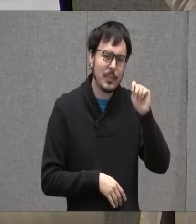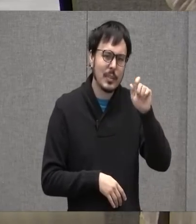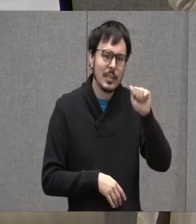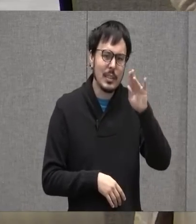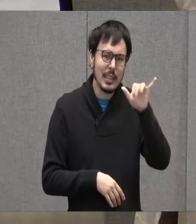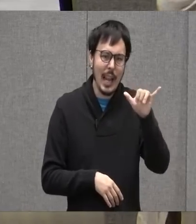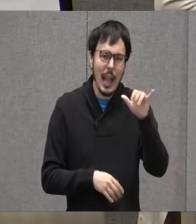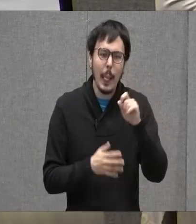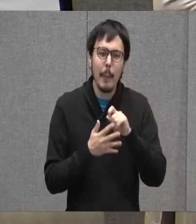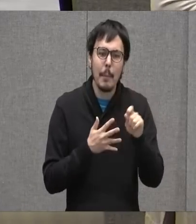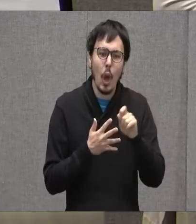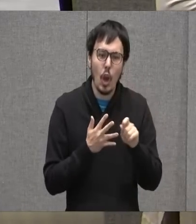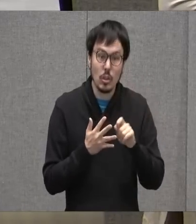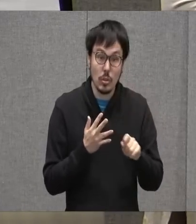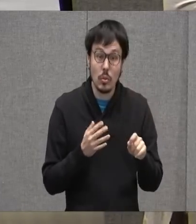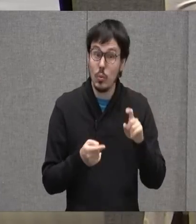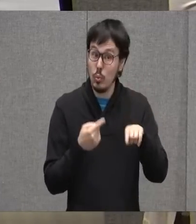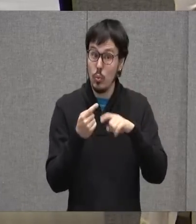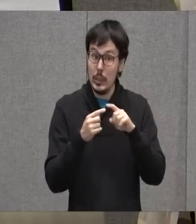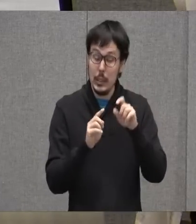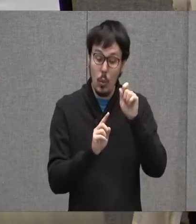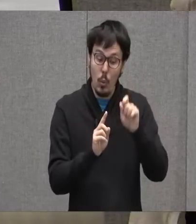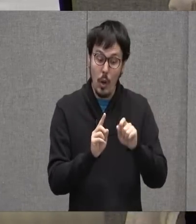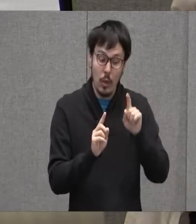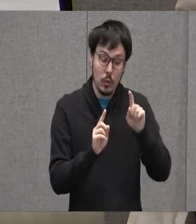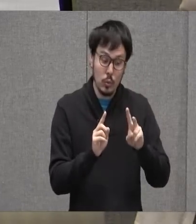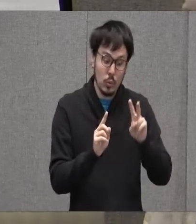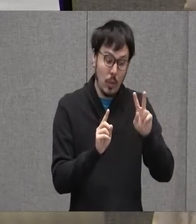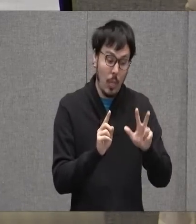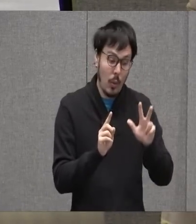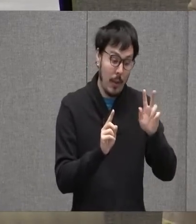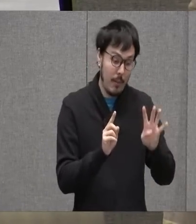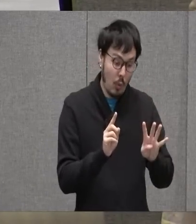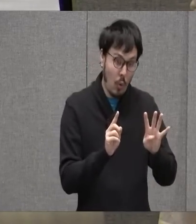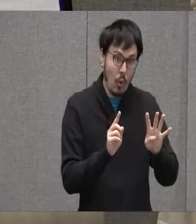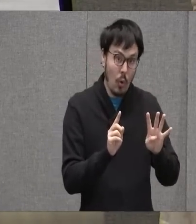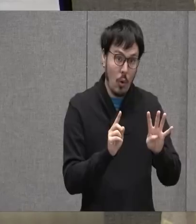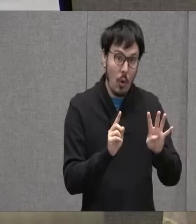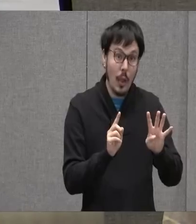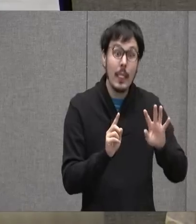that's when you make that diagonal mark. Let's see, counting to 20.